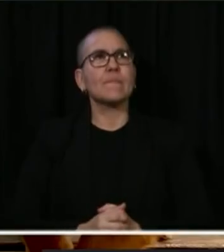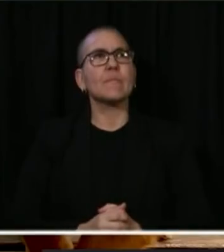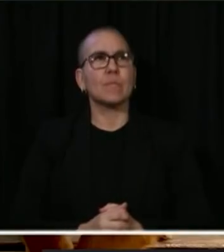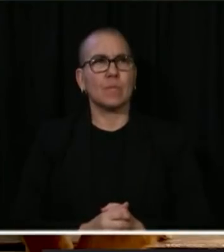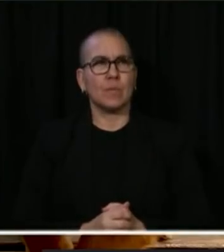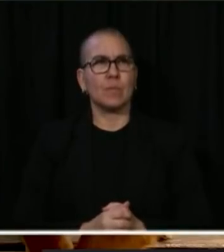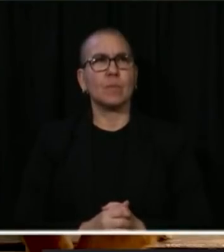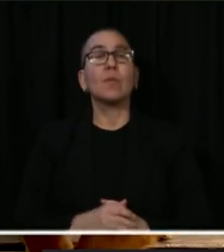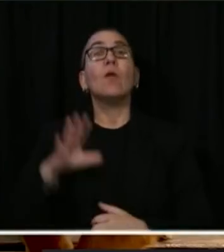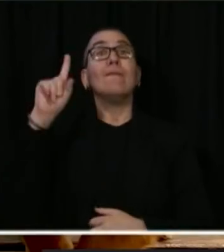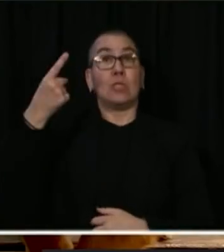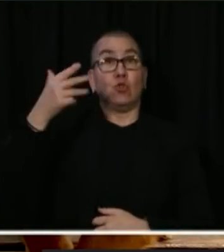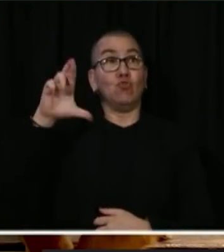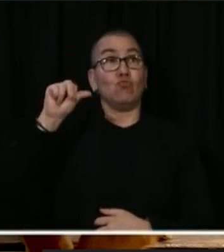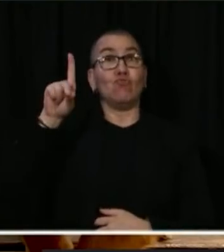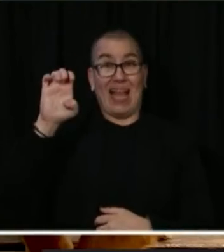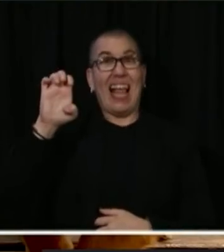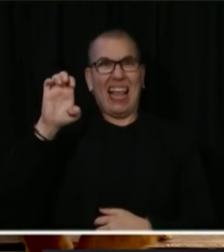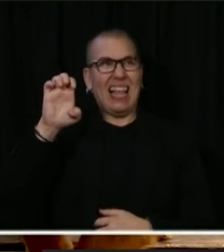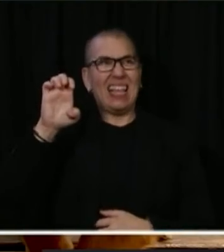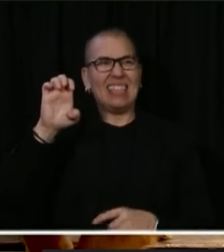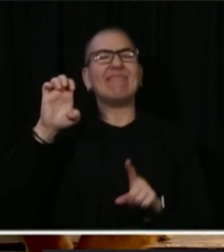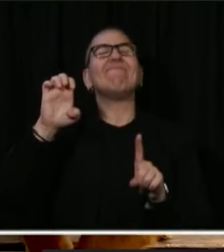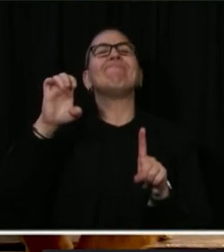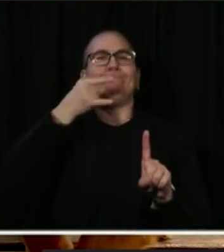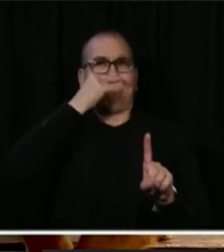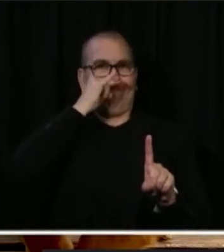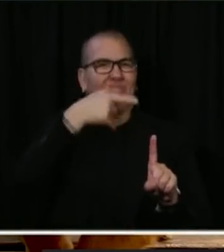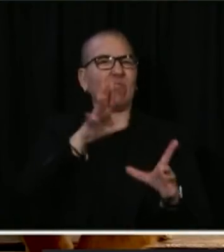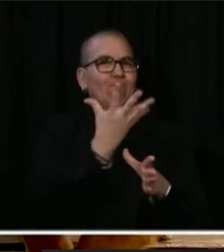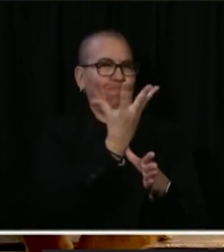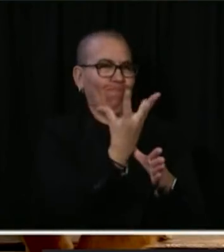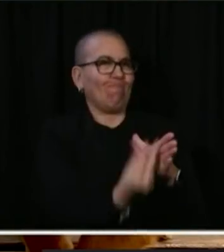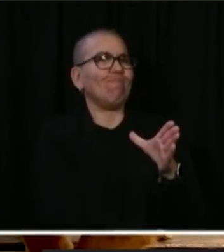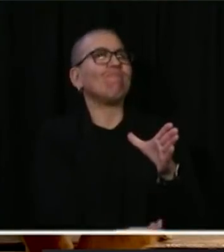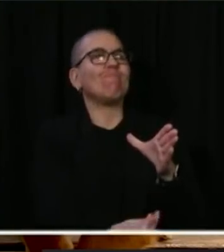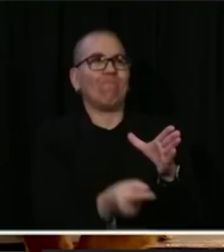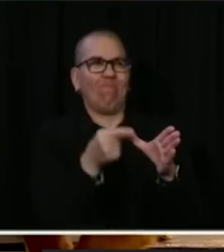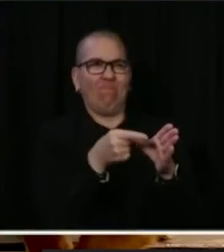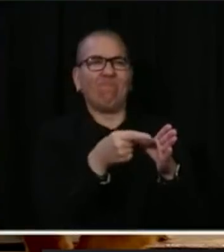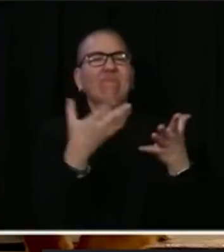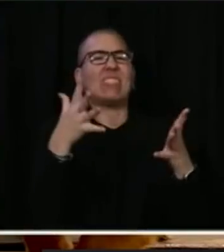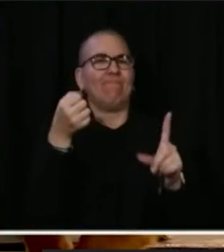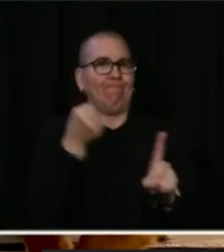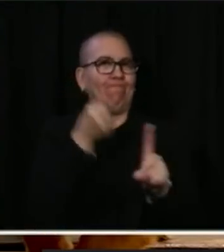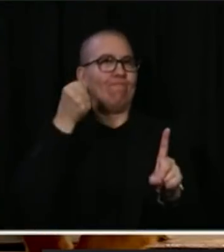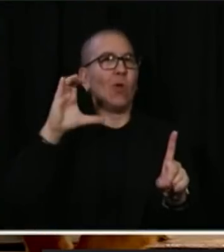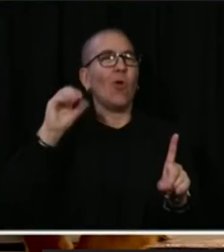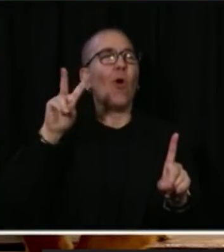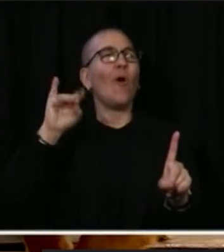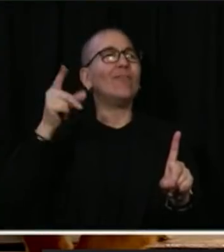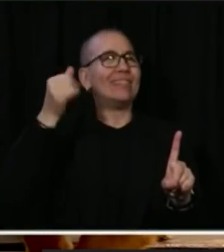THAT OUR LITTLE ONES AREN'T THERE YET AND WE KNOW WE HAVE A